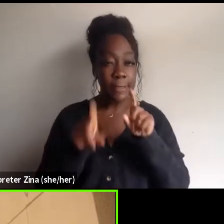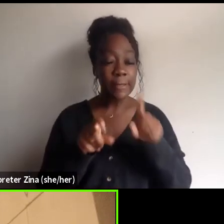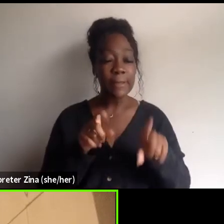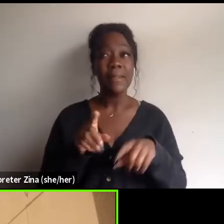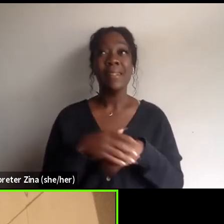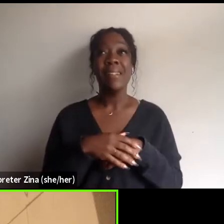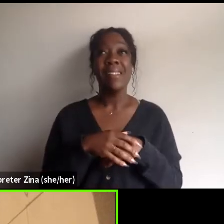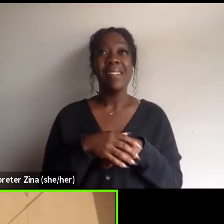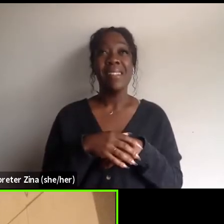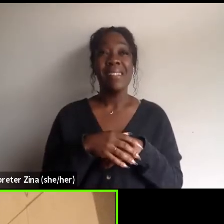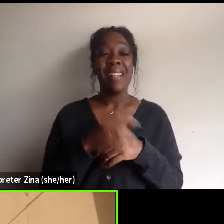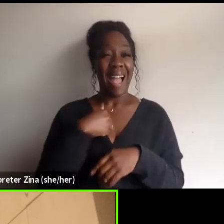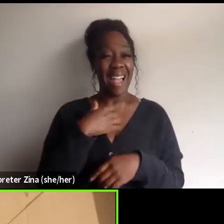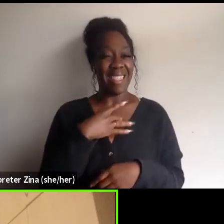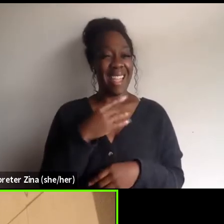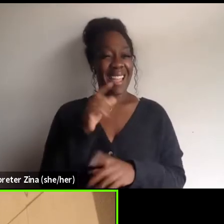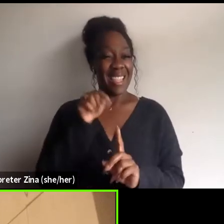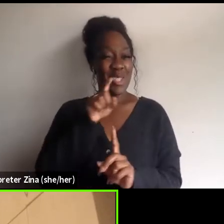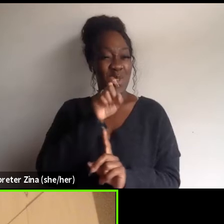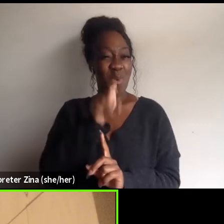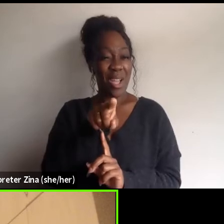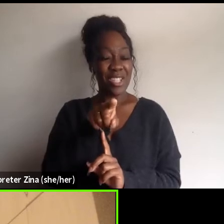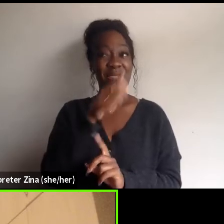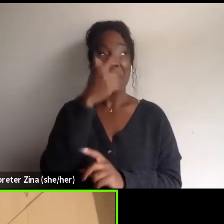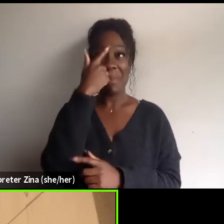a really interesting, not interesting but growing interest,